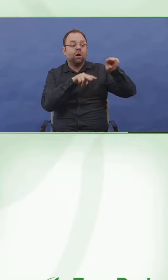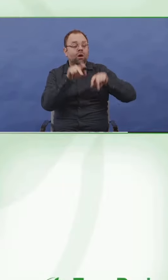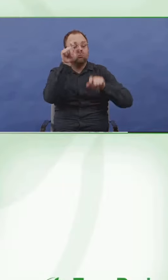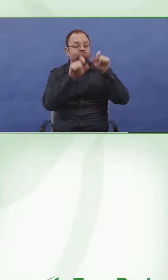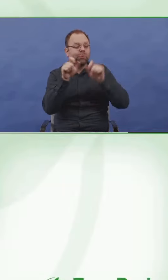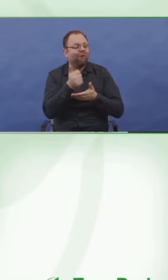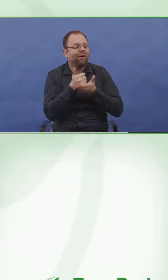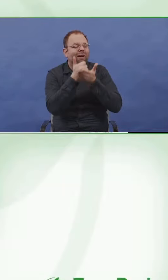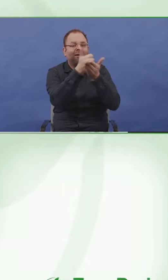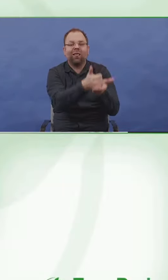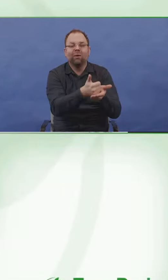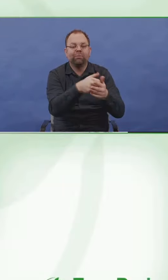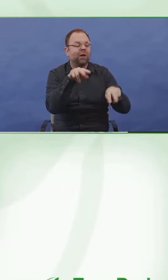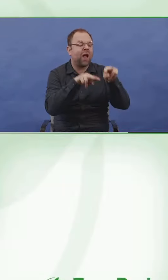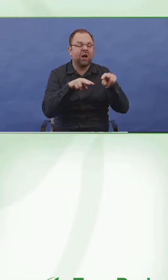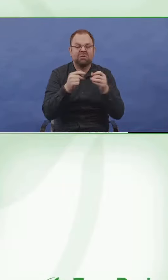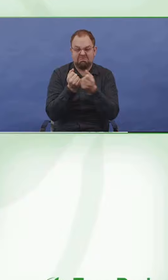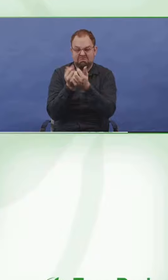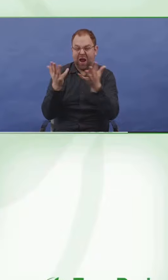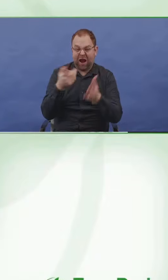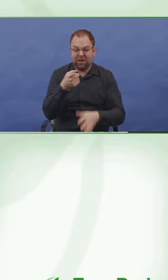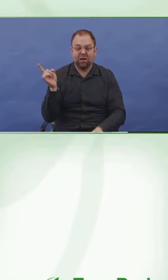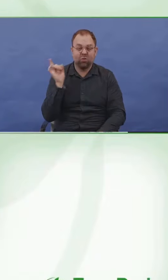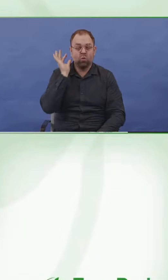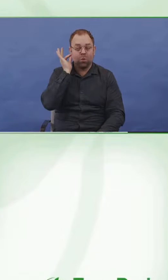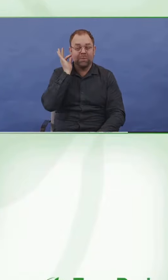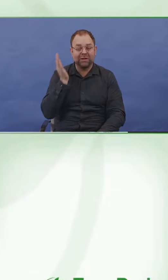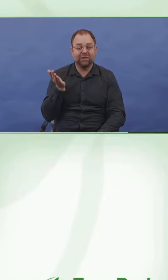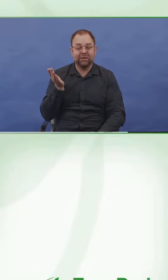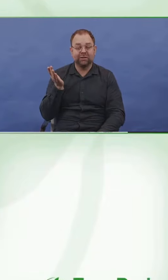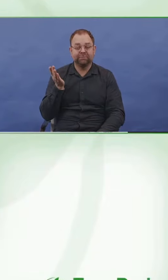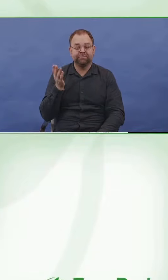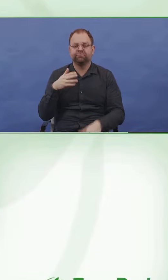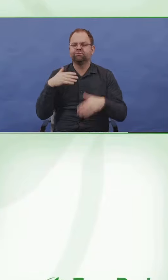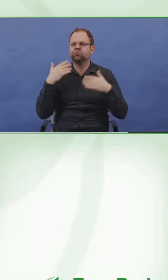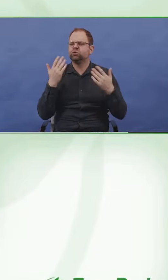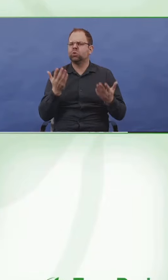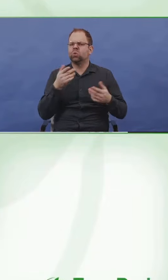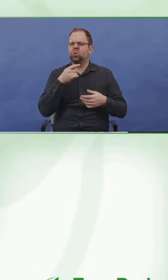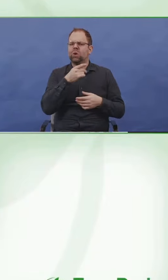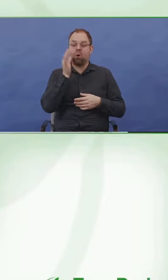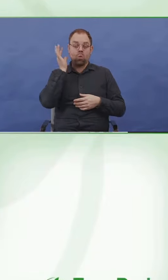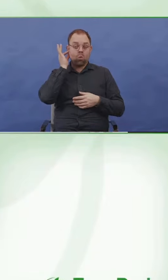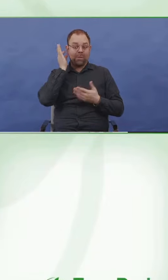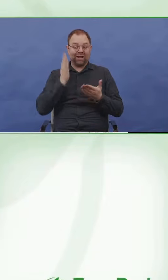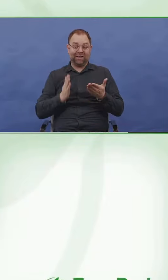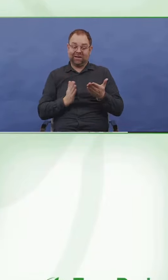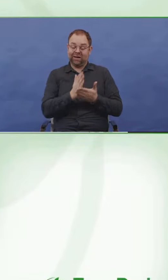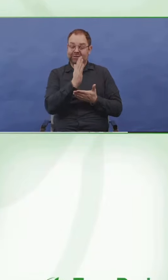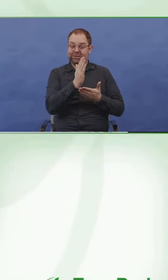recognises the rights of caregivers and care receivers to improve the